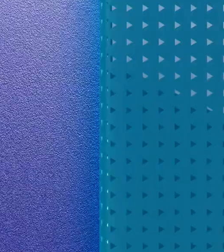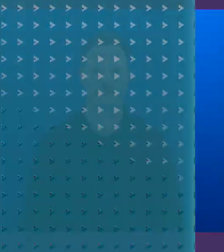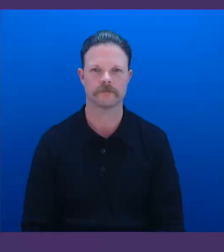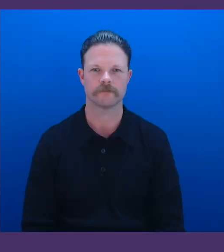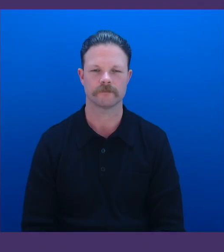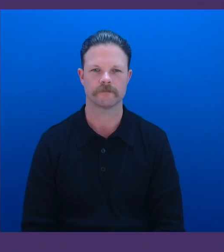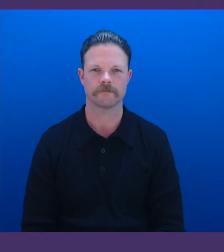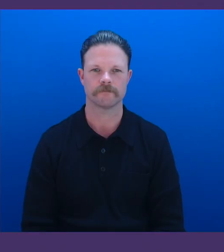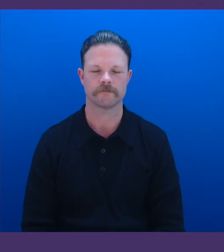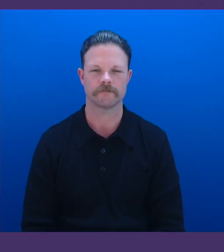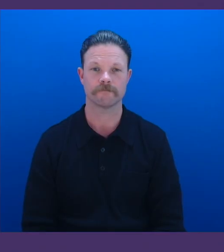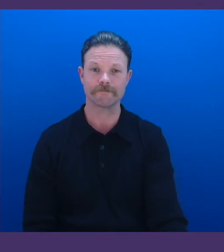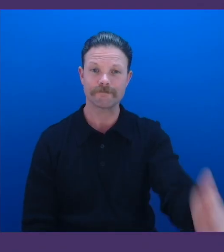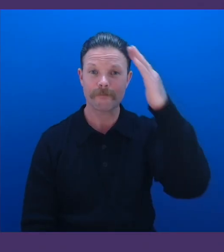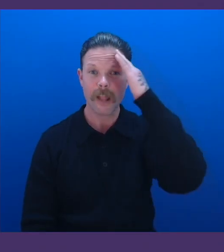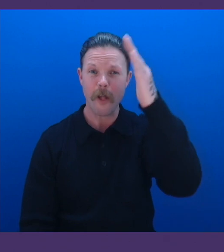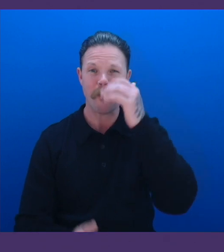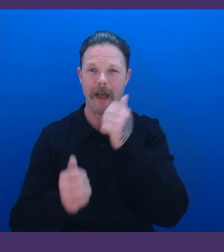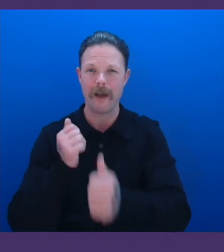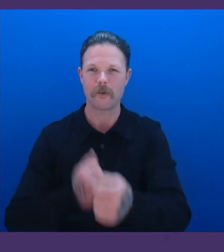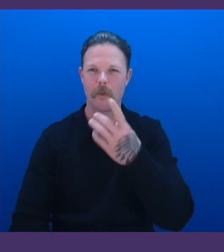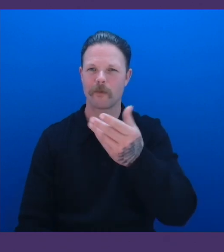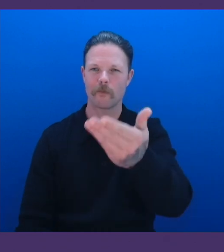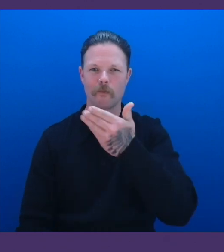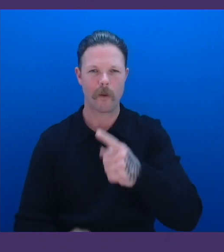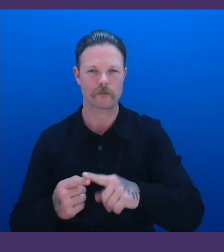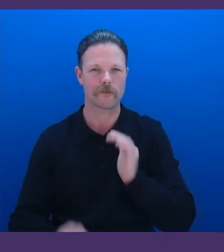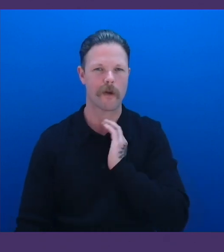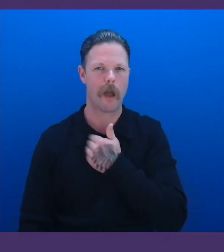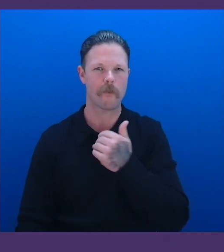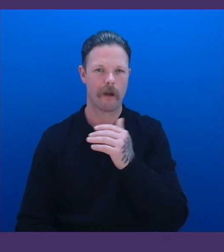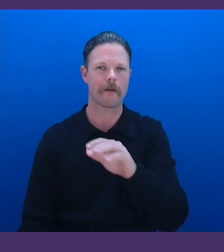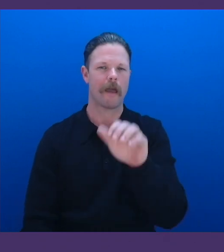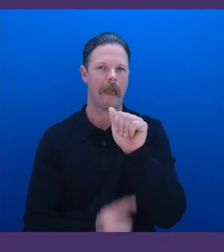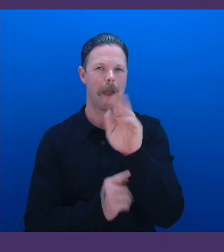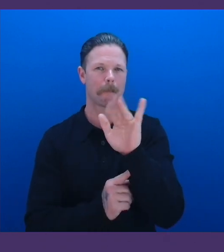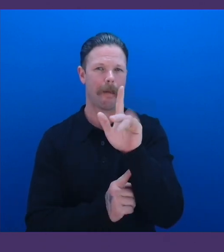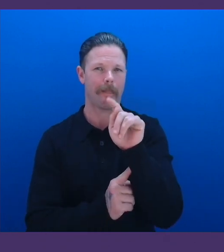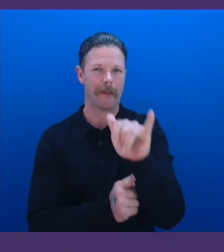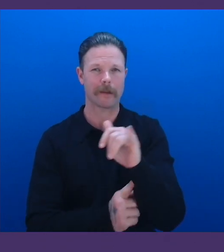Jamie Dean: Hello, everyone, and welcome to our Ability Summit 2025 session